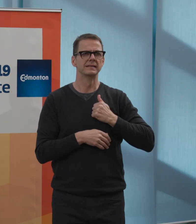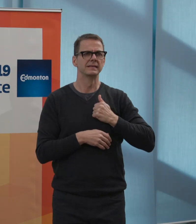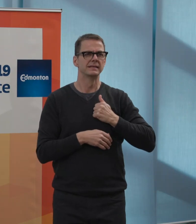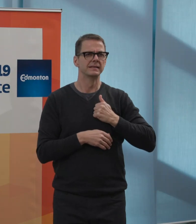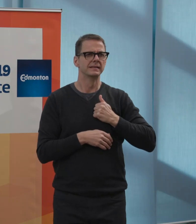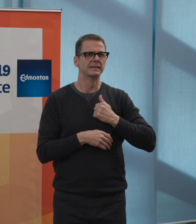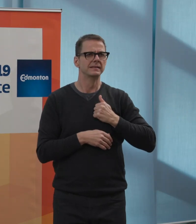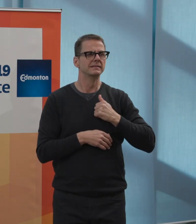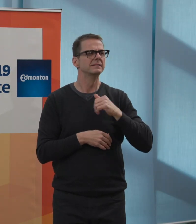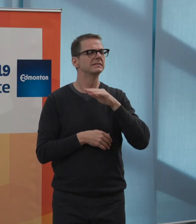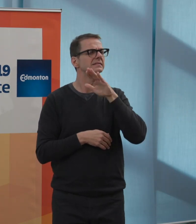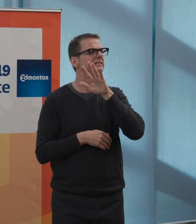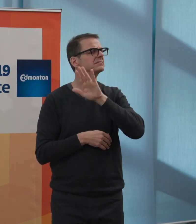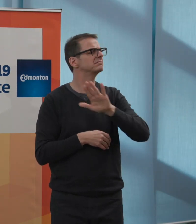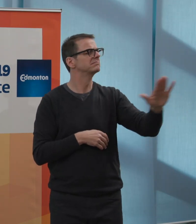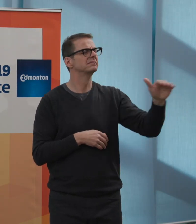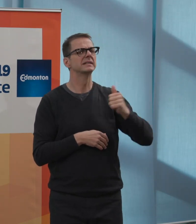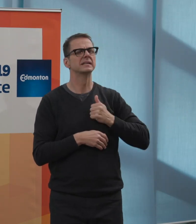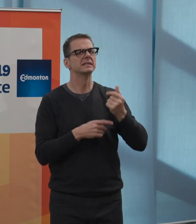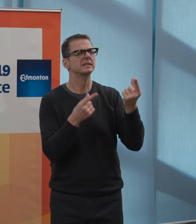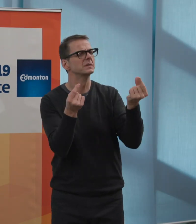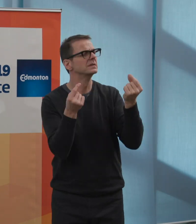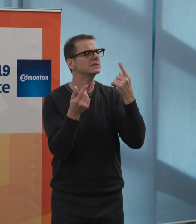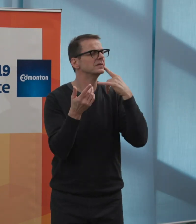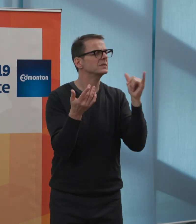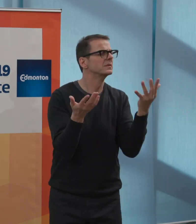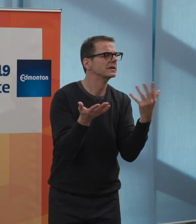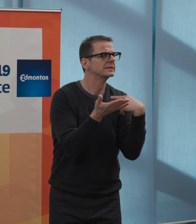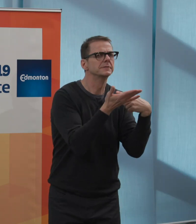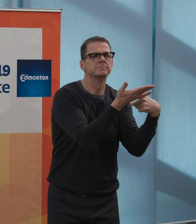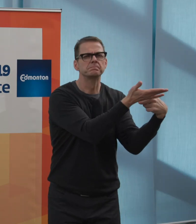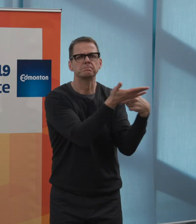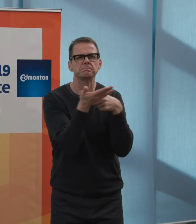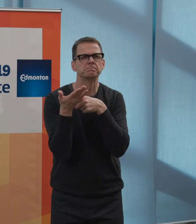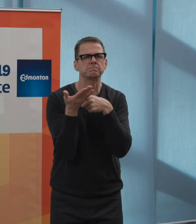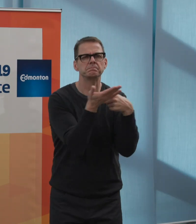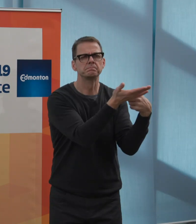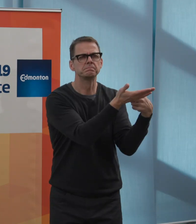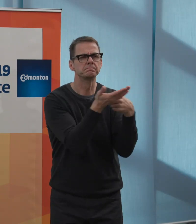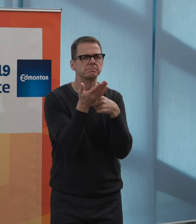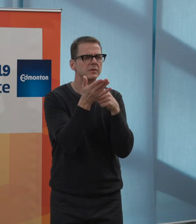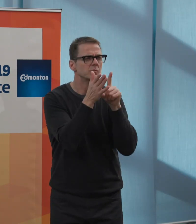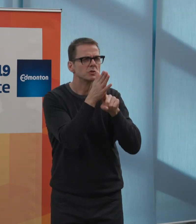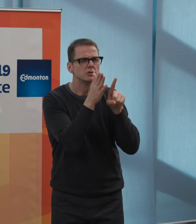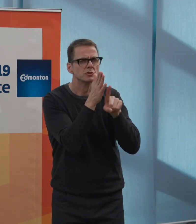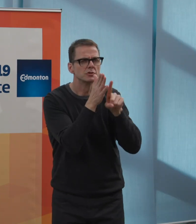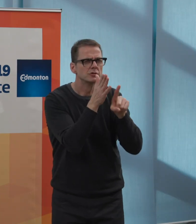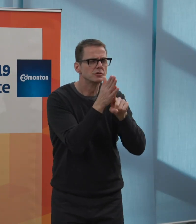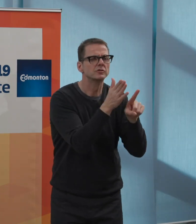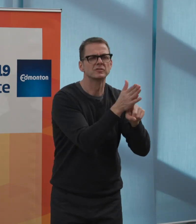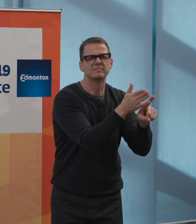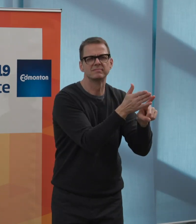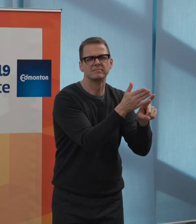and through the hard work of deputy city manager Kim Armstrong's team and the